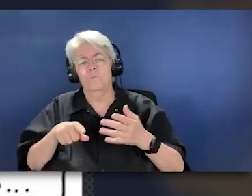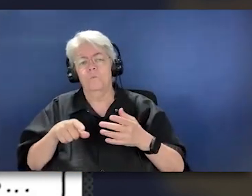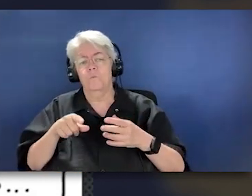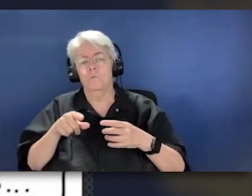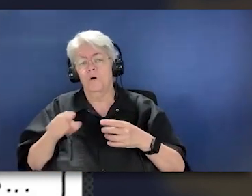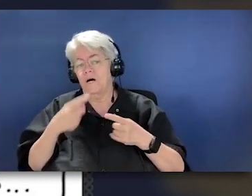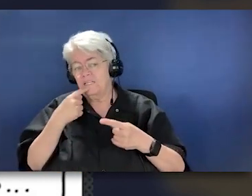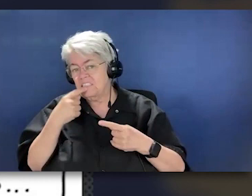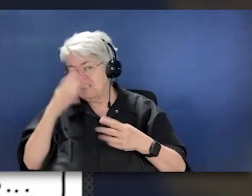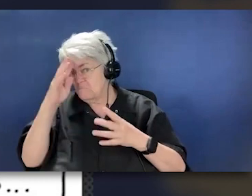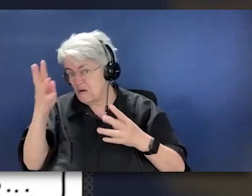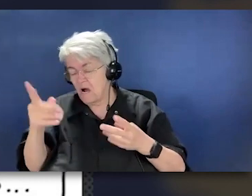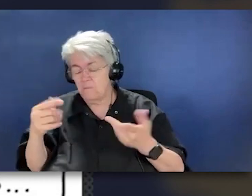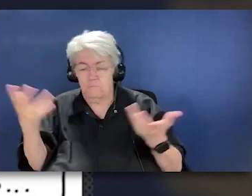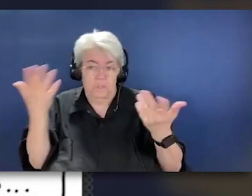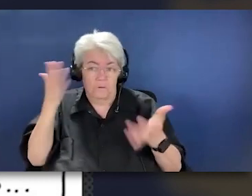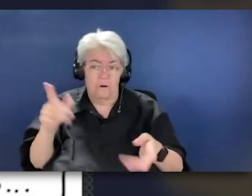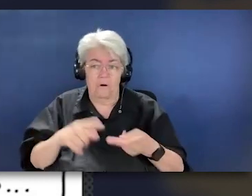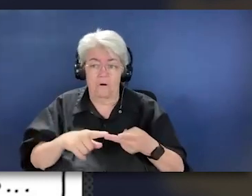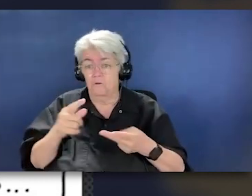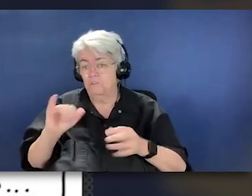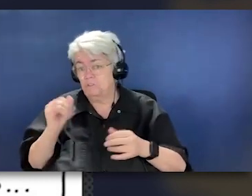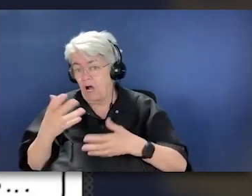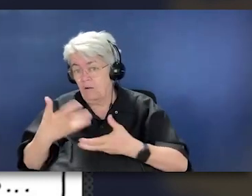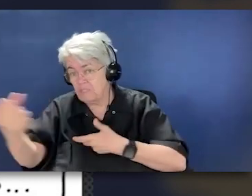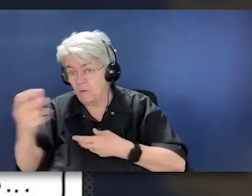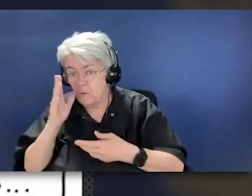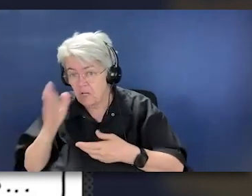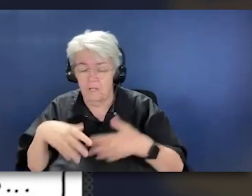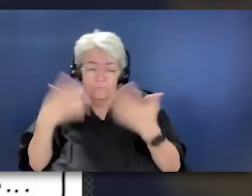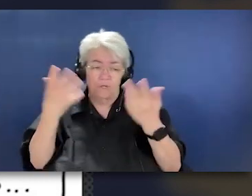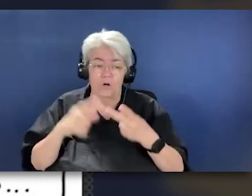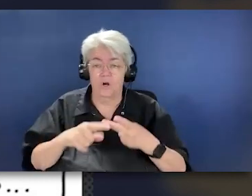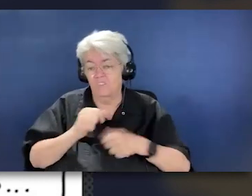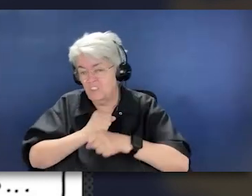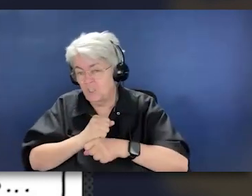take away our jobs. We don’t know the security risks or if it could damage our reputation." And